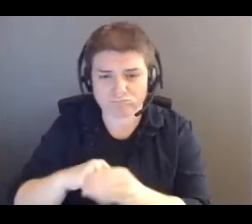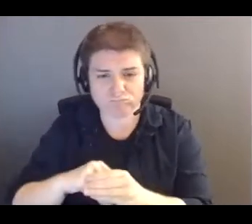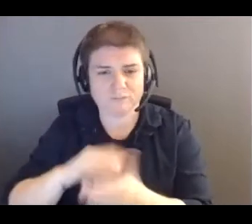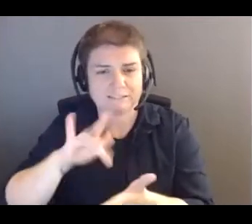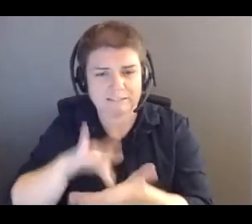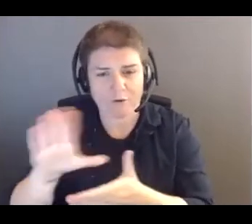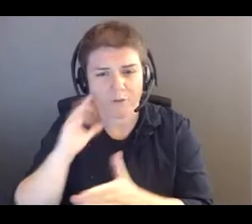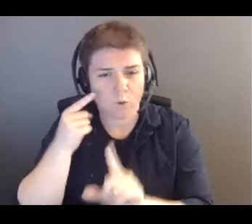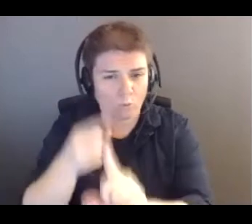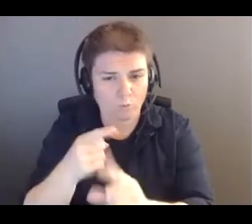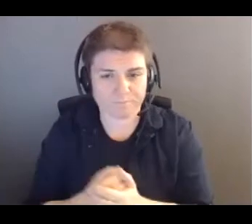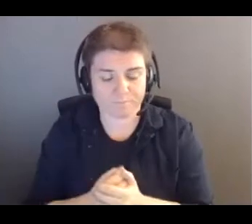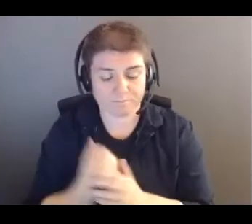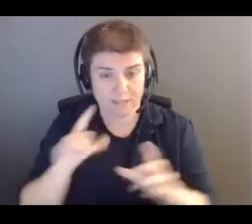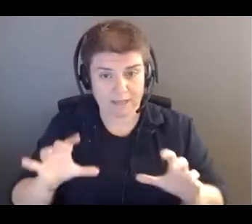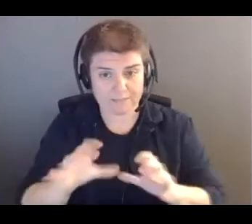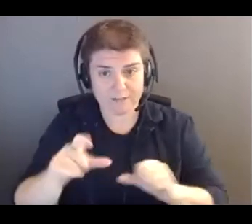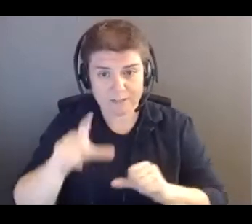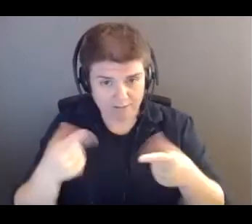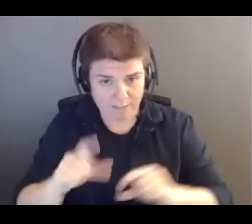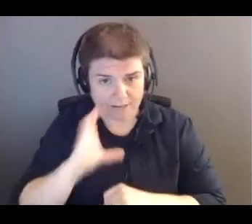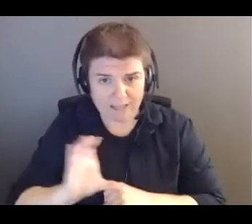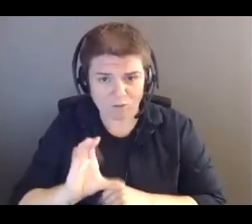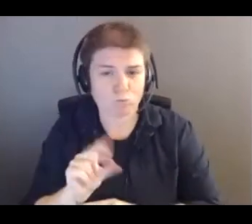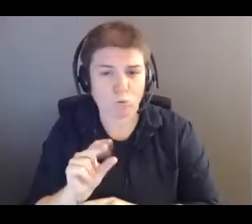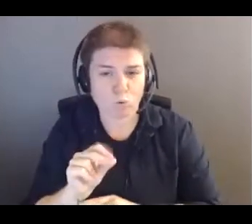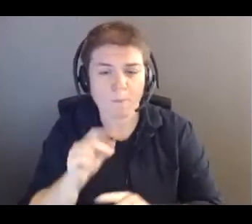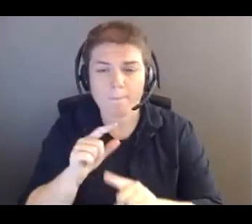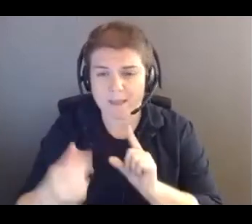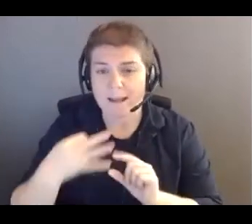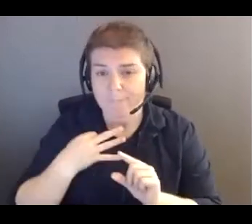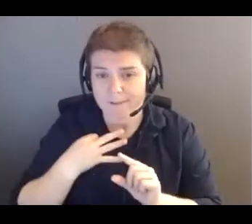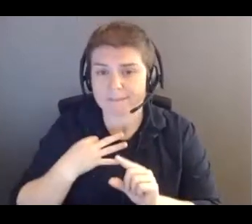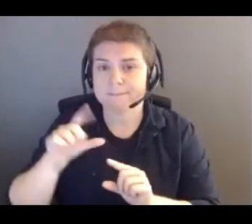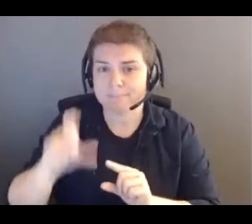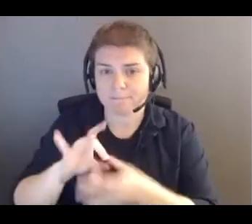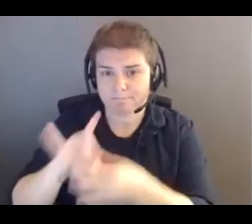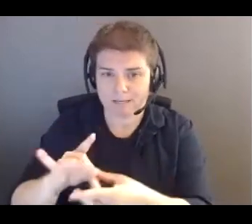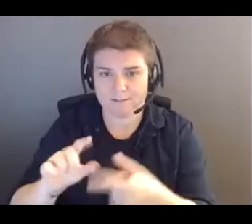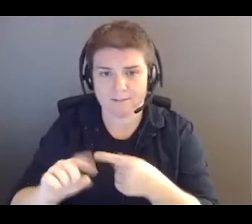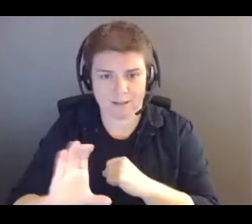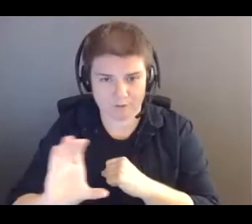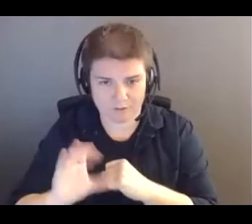do not have to take place in Calgary, applicants must be Calgary-based. If you are not based